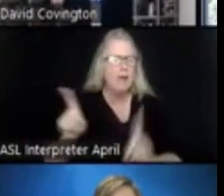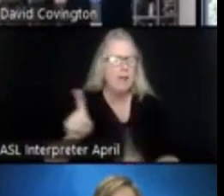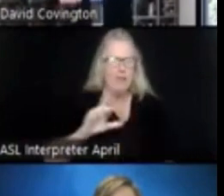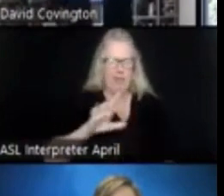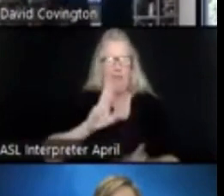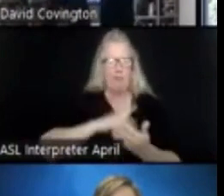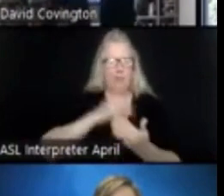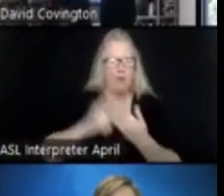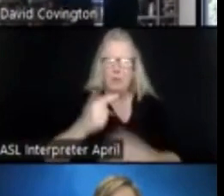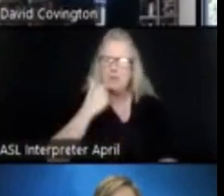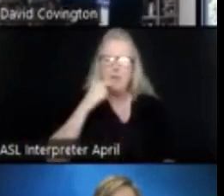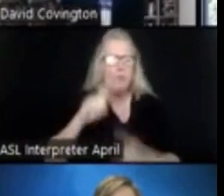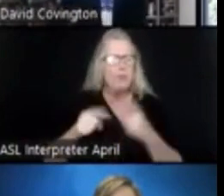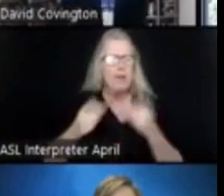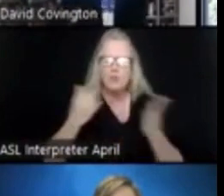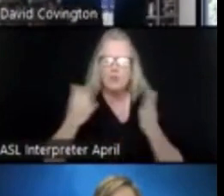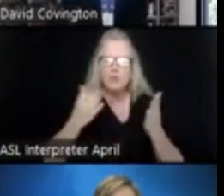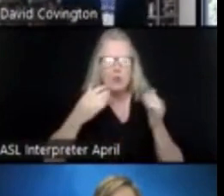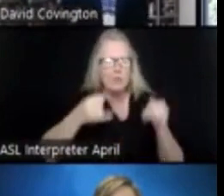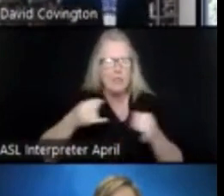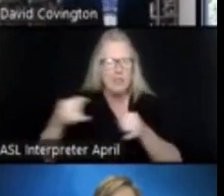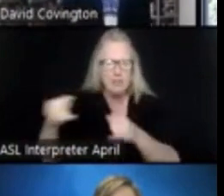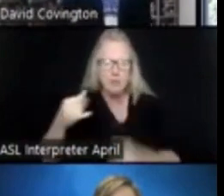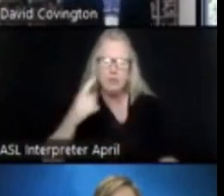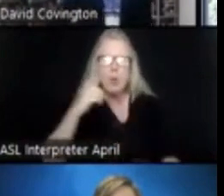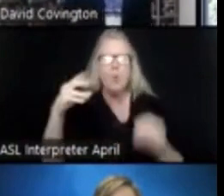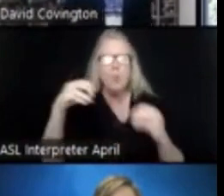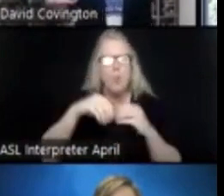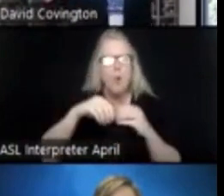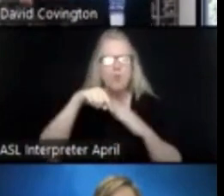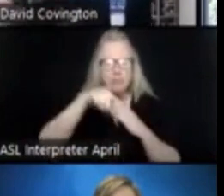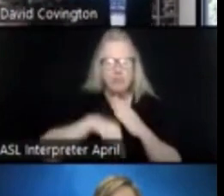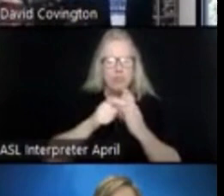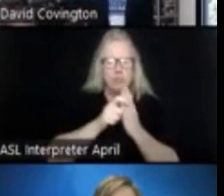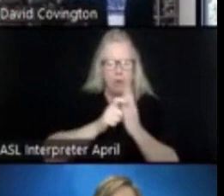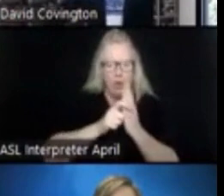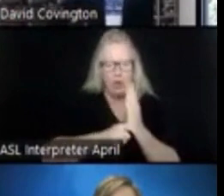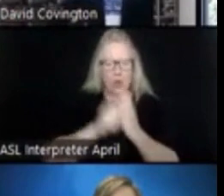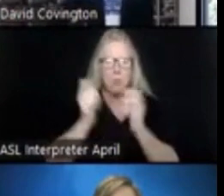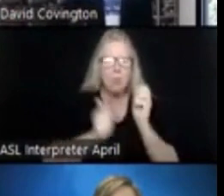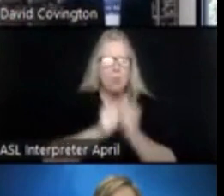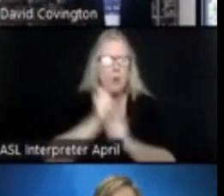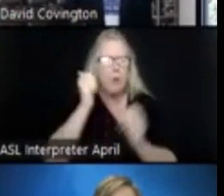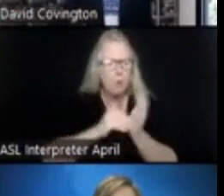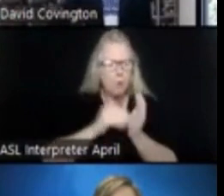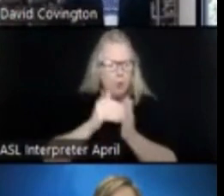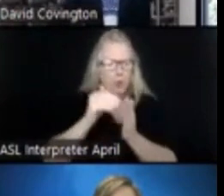WILL NOT SERVE THAT INDIVIDUAL. THE ARTICLE GOES INTO DETAIL ABOUT THE MOST COMMON REASONS THEY FEEL ILL